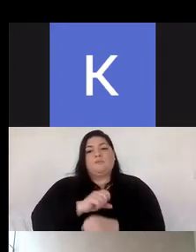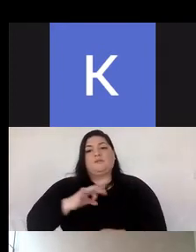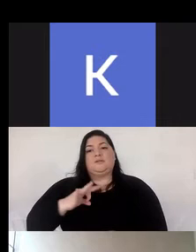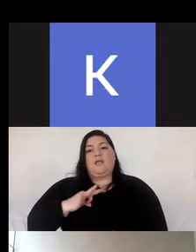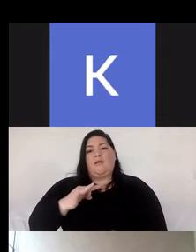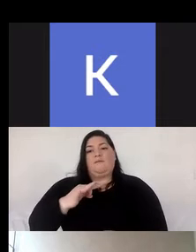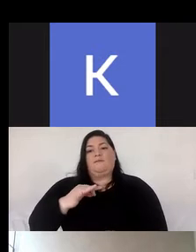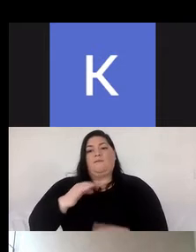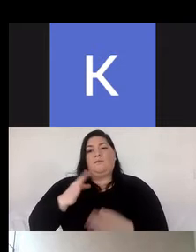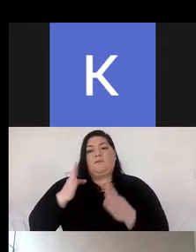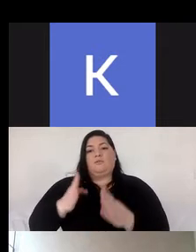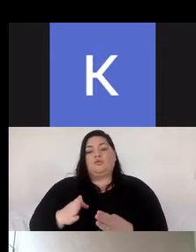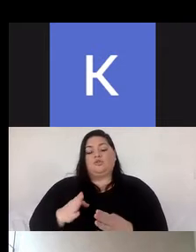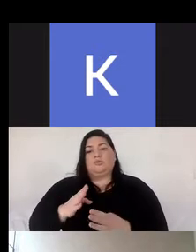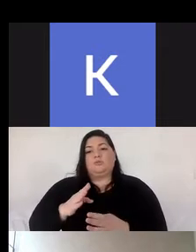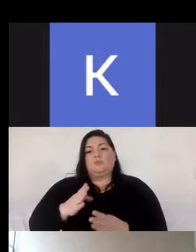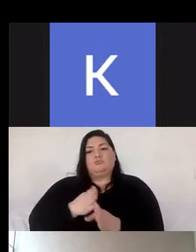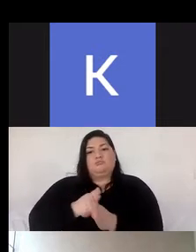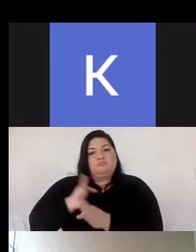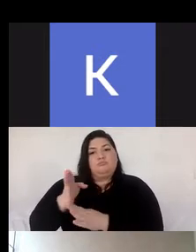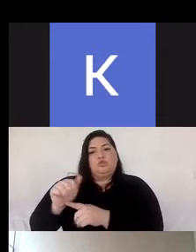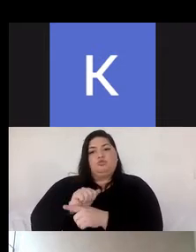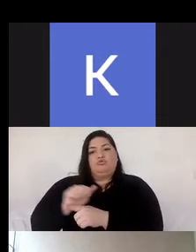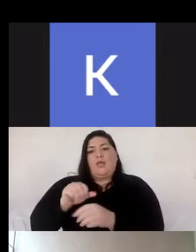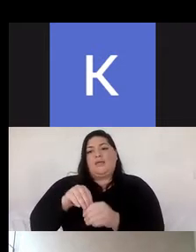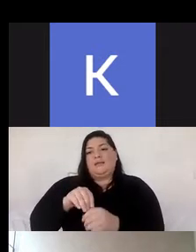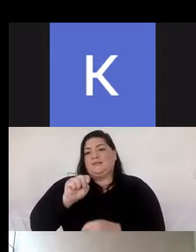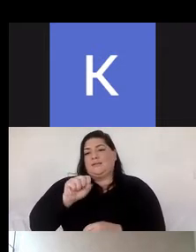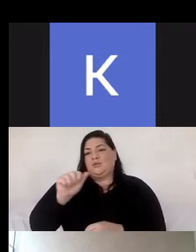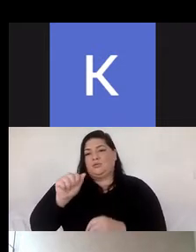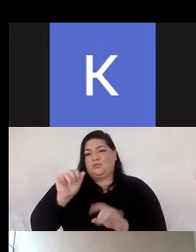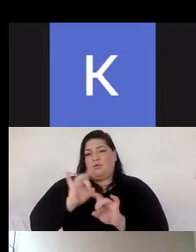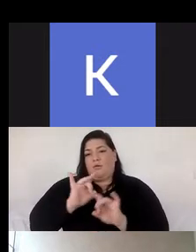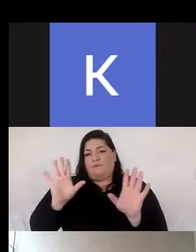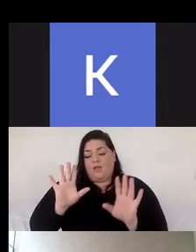of sexual violence, and broaching the highly stigmatized and taboo subjects